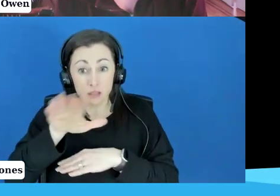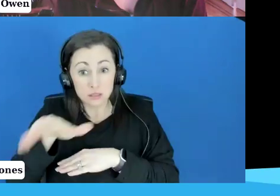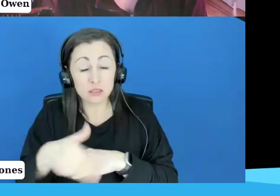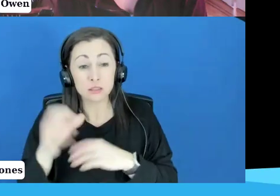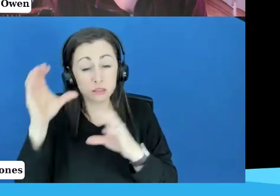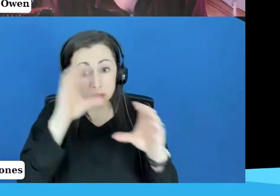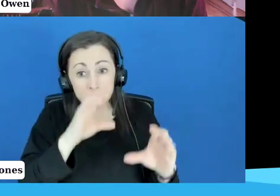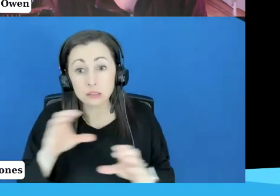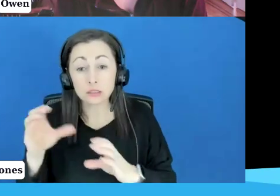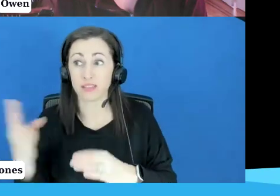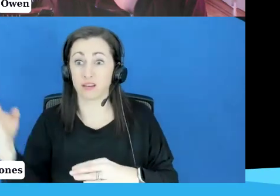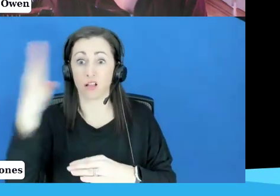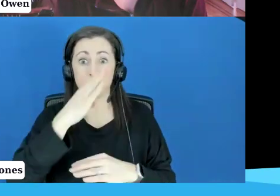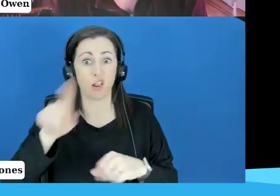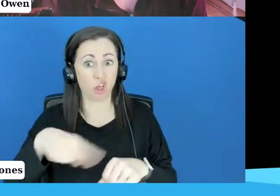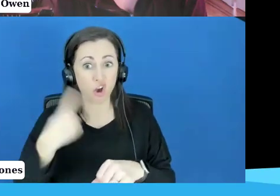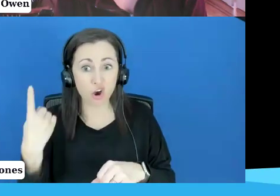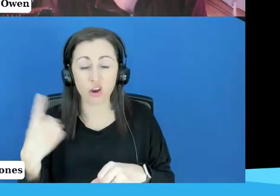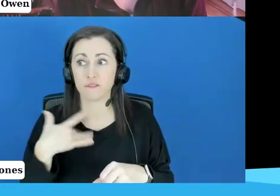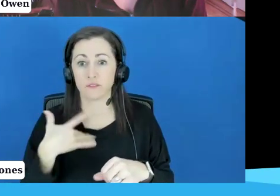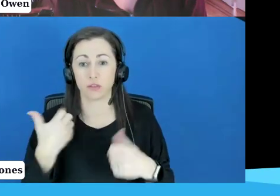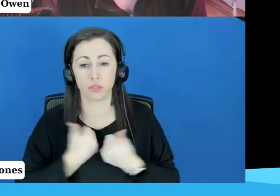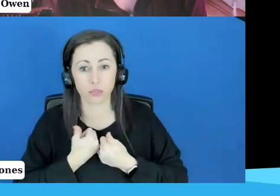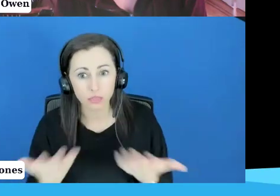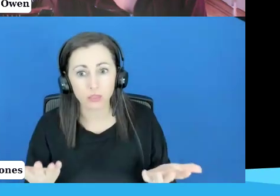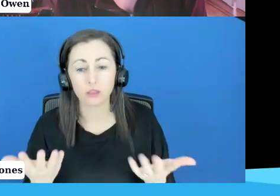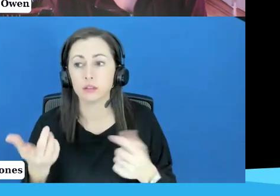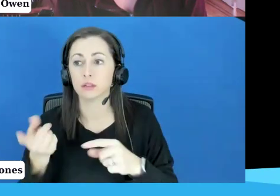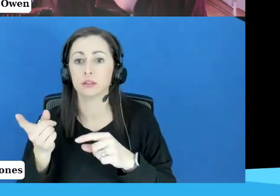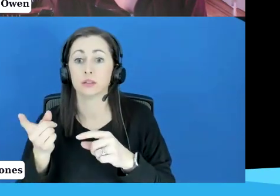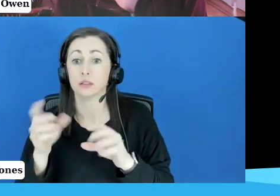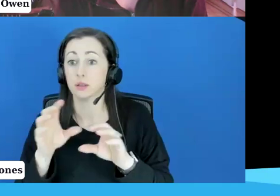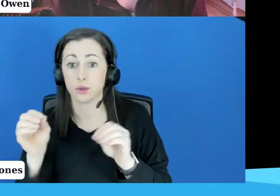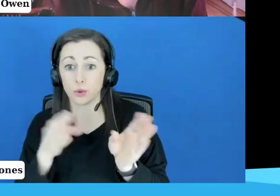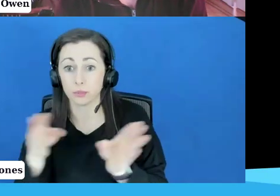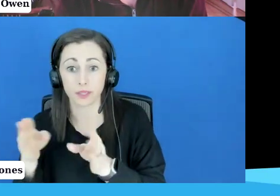Running on empty, canceling plans for a nap, doing extra research before we venture out.